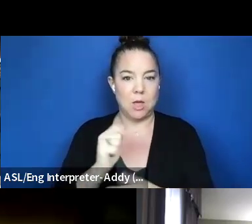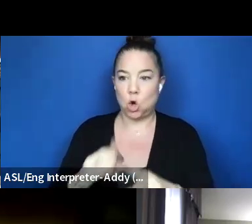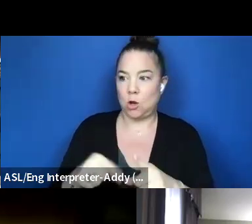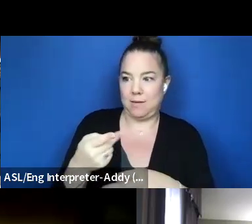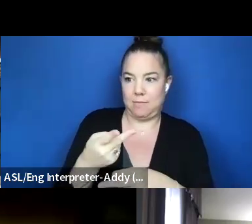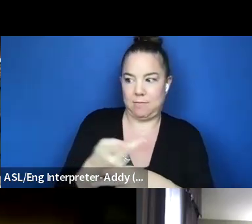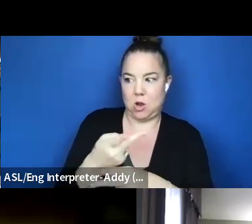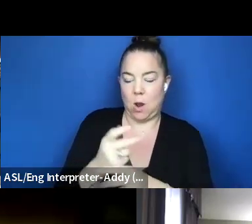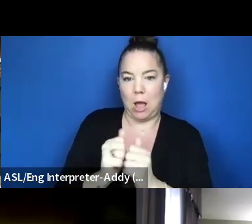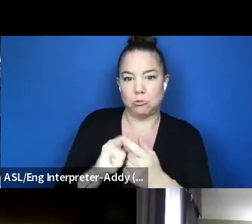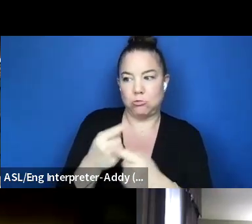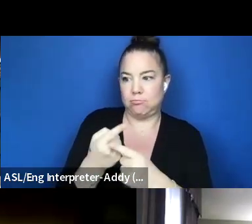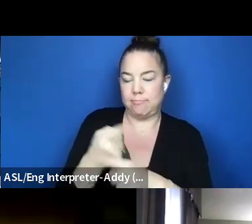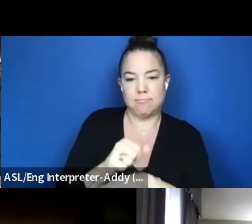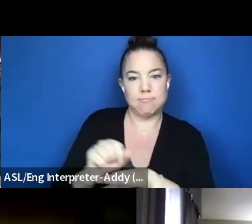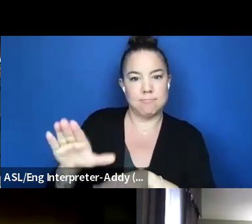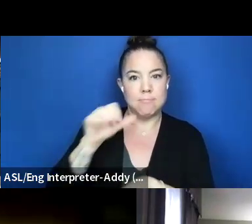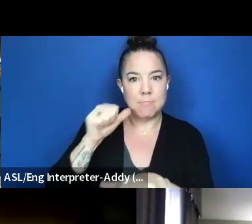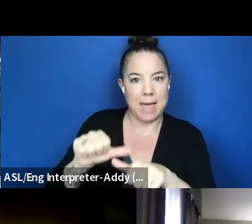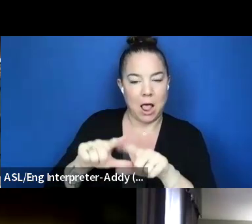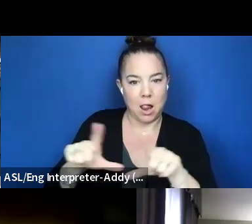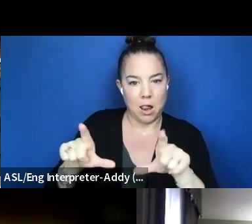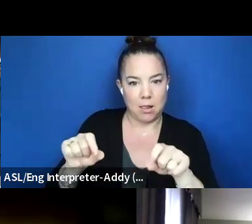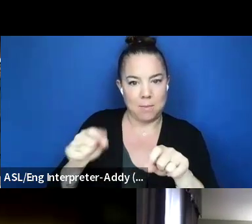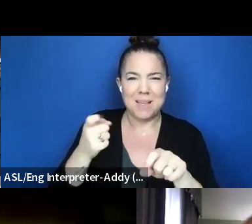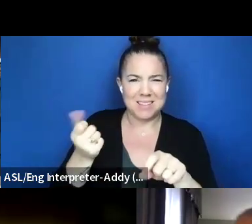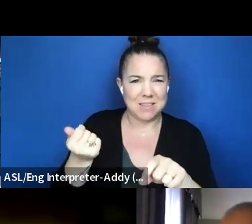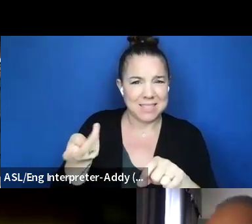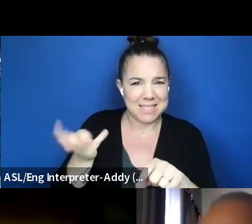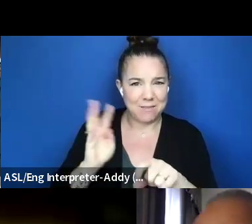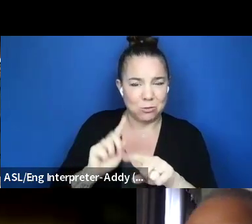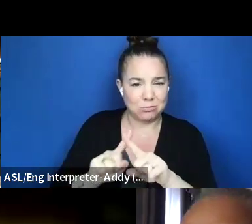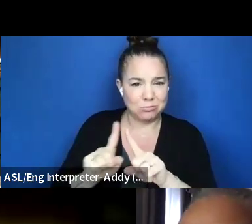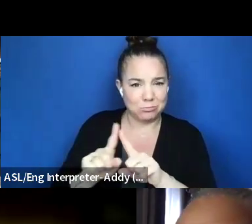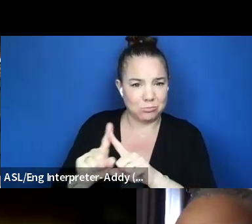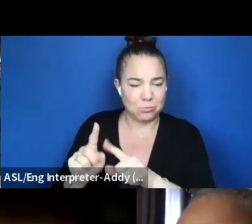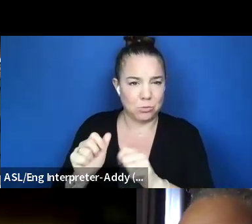Adeleigh Belyeu: mailed, because there are several of them that go with the application. So